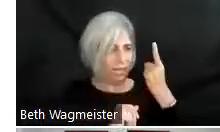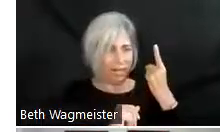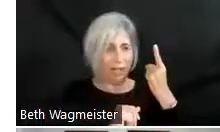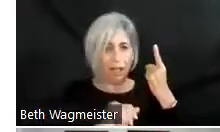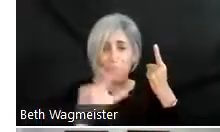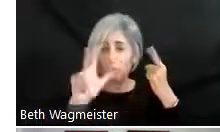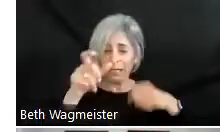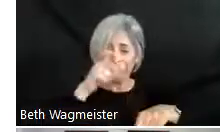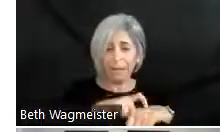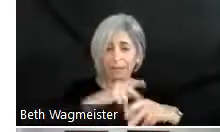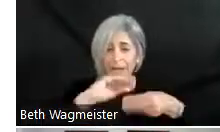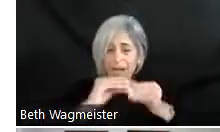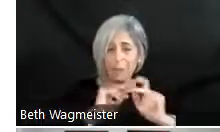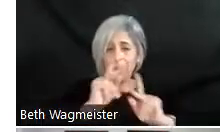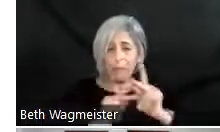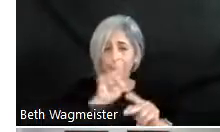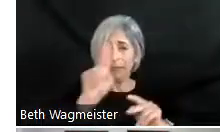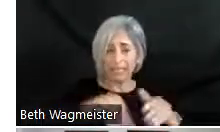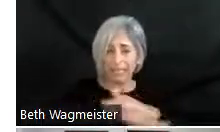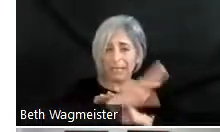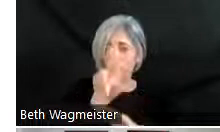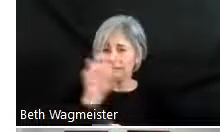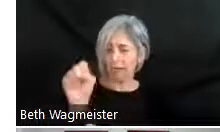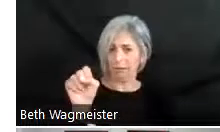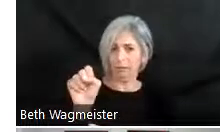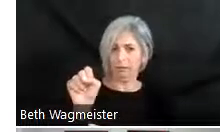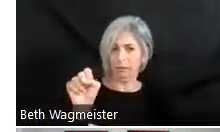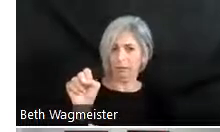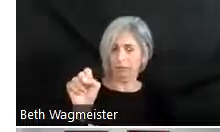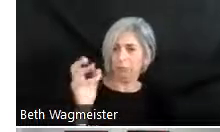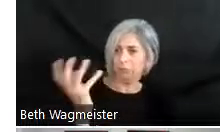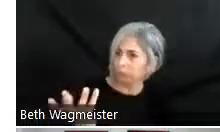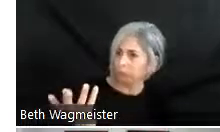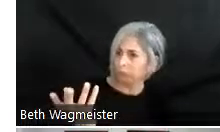the number of people in the United States. A little bit over that. People think the problem